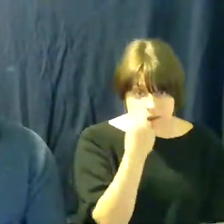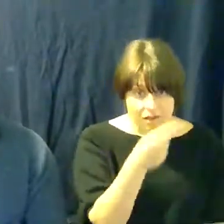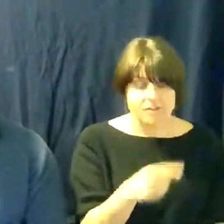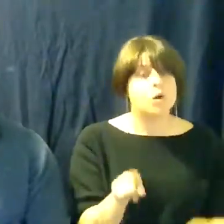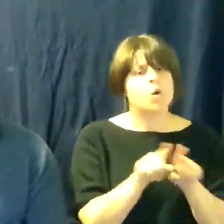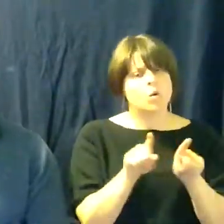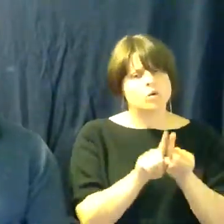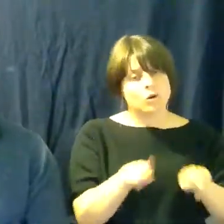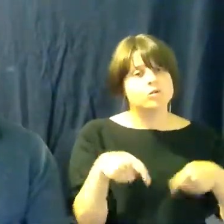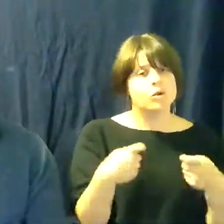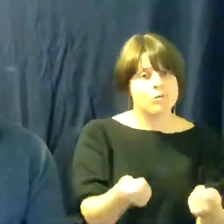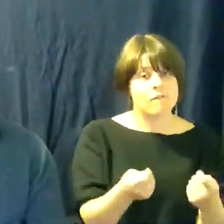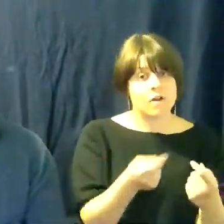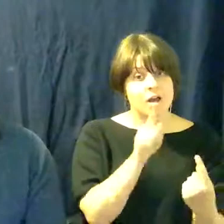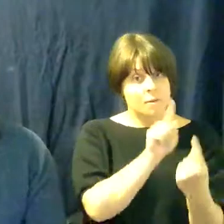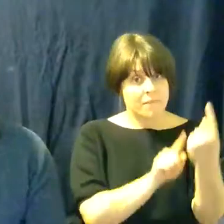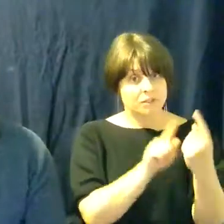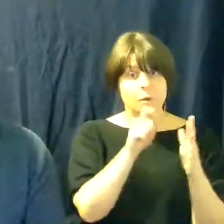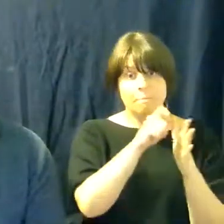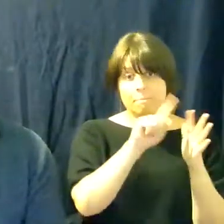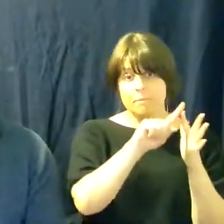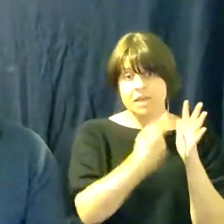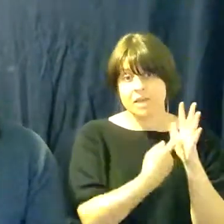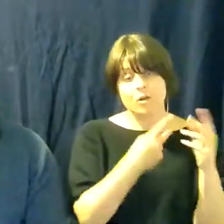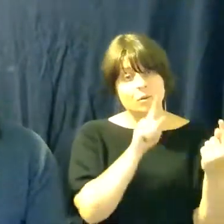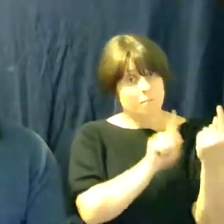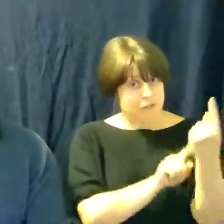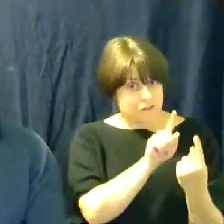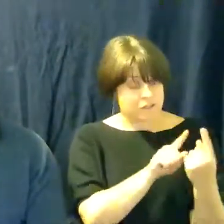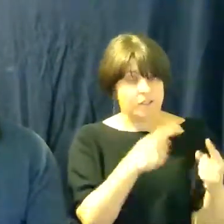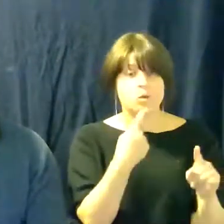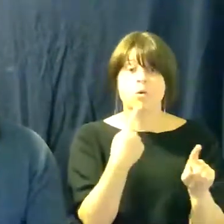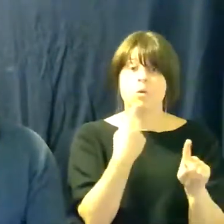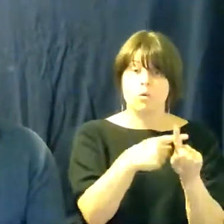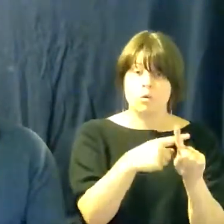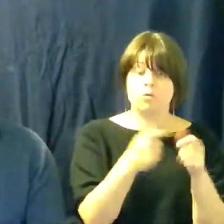and capacity building of individuals with deafblindness